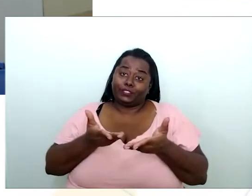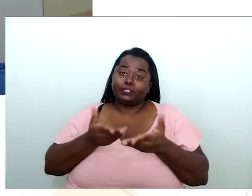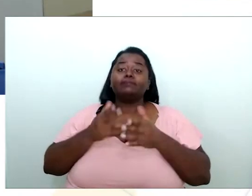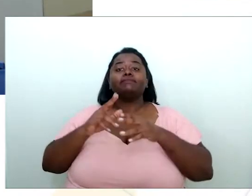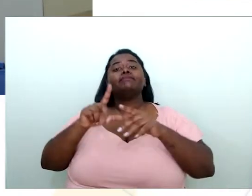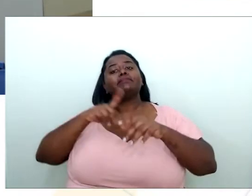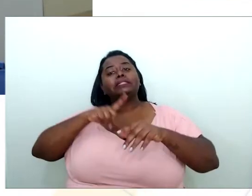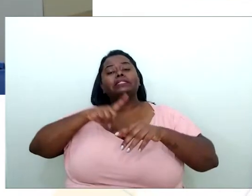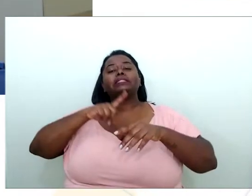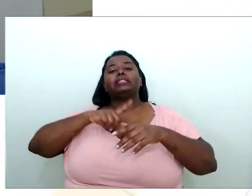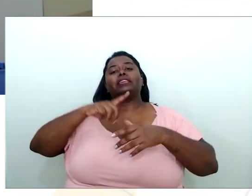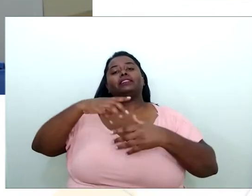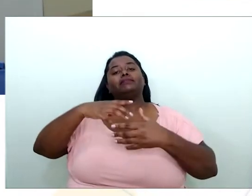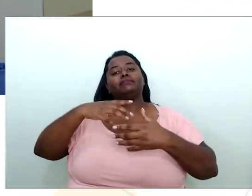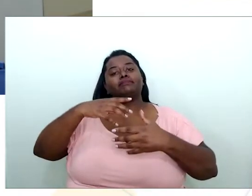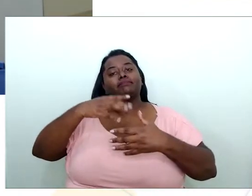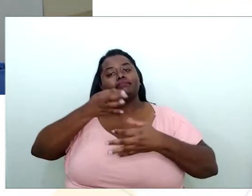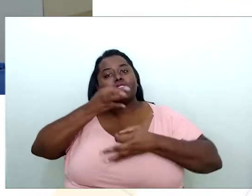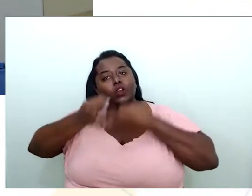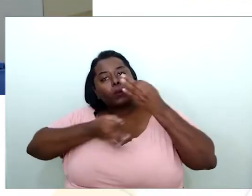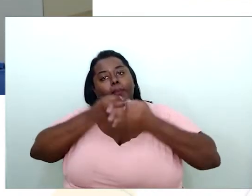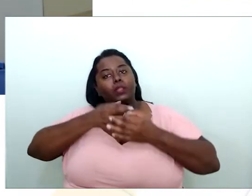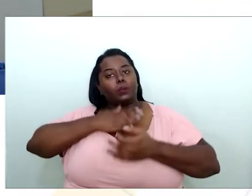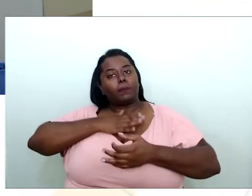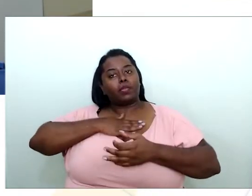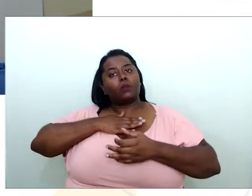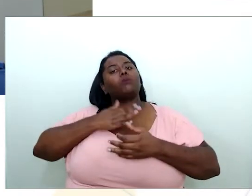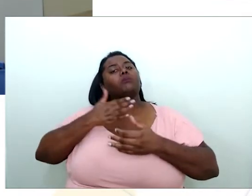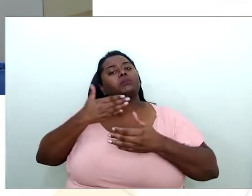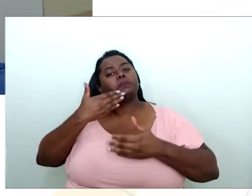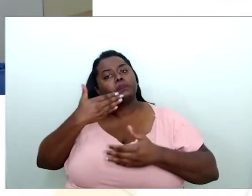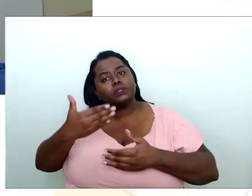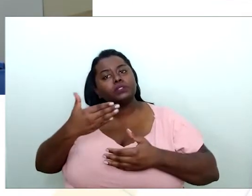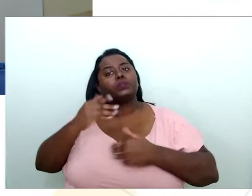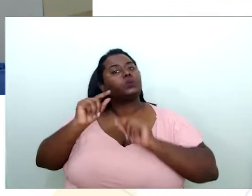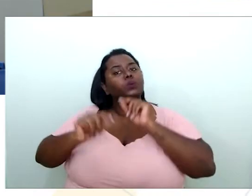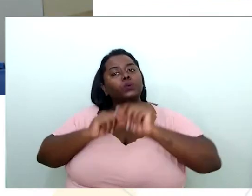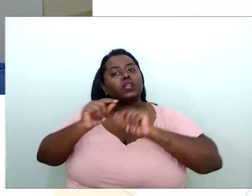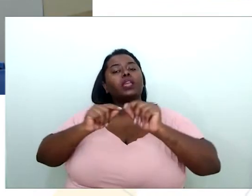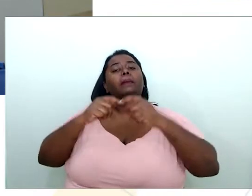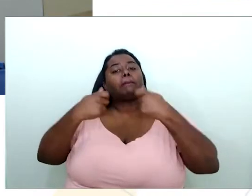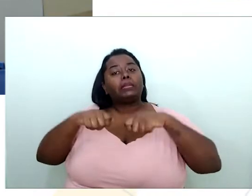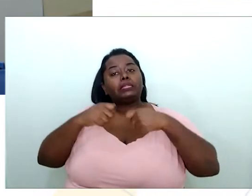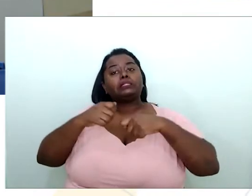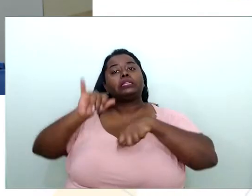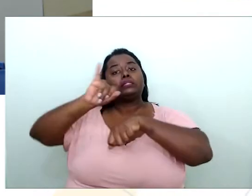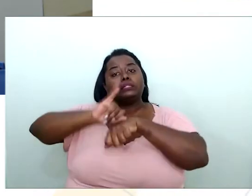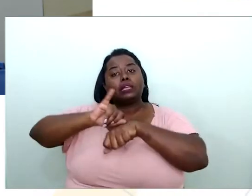arguing, in favor of an enhancement of the role of center for flexible learning,